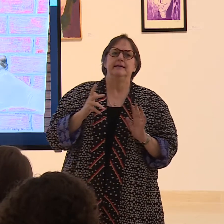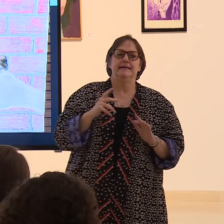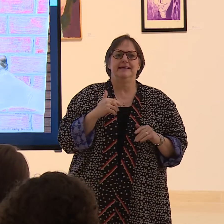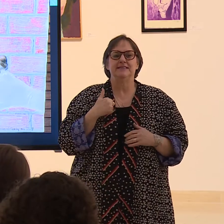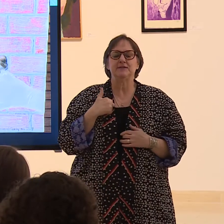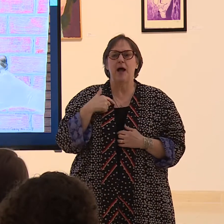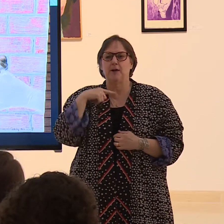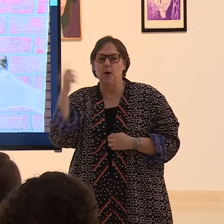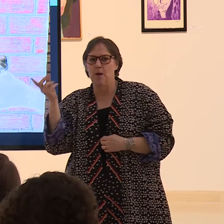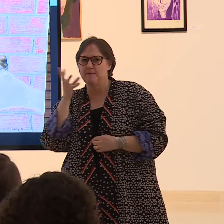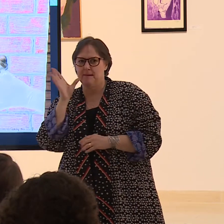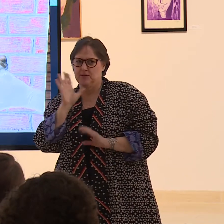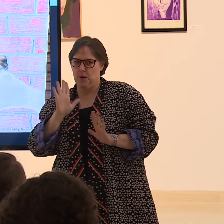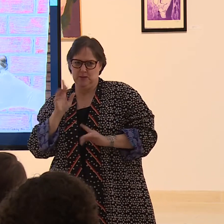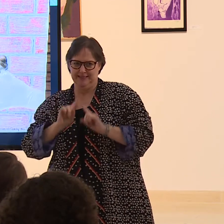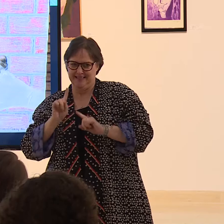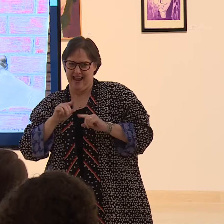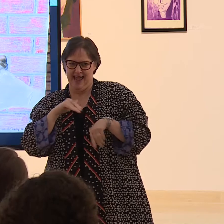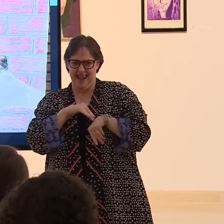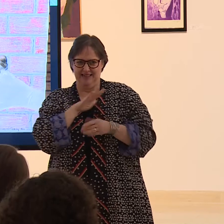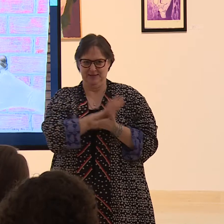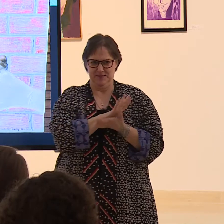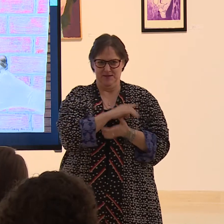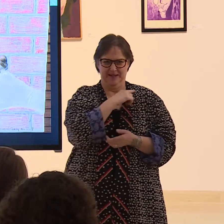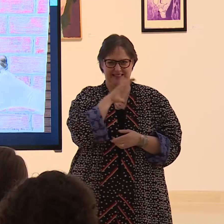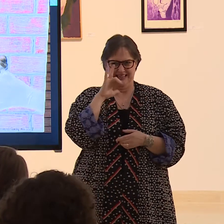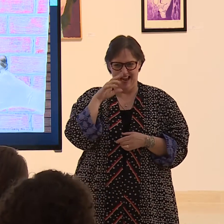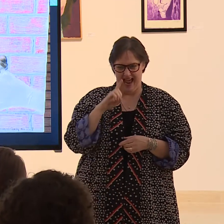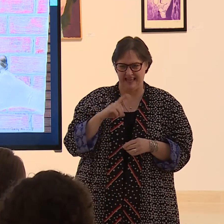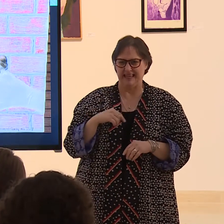I told my parents not to sign at school, though,